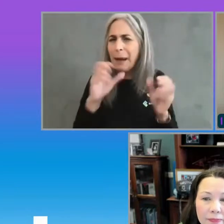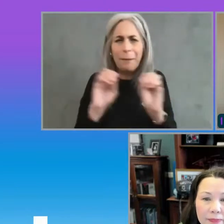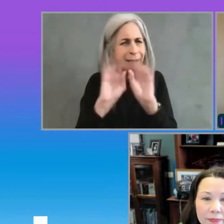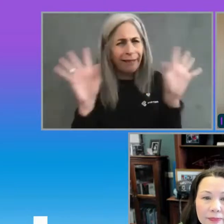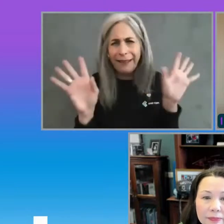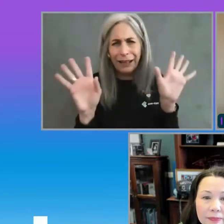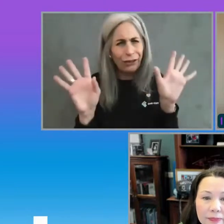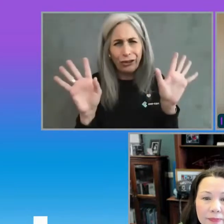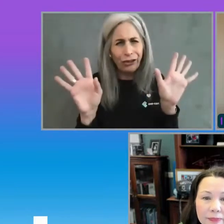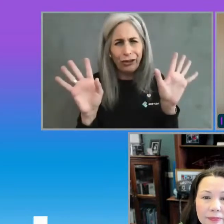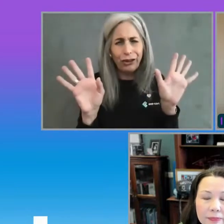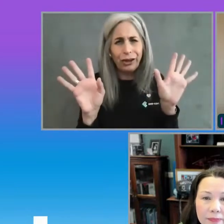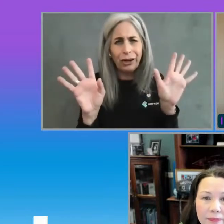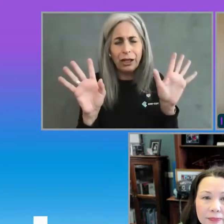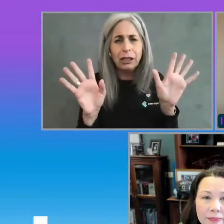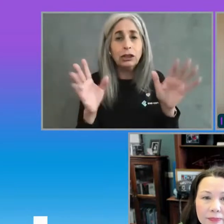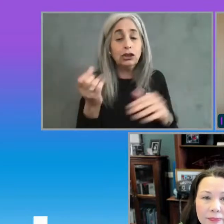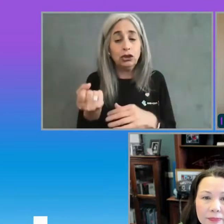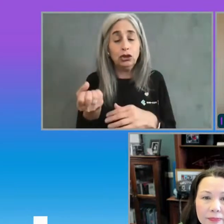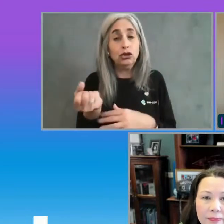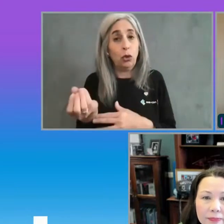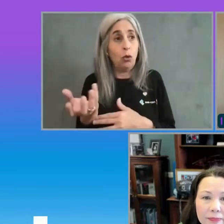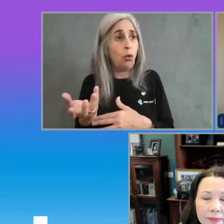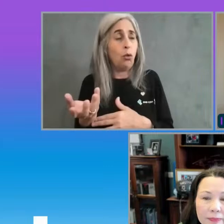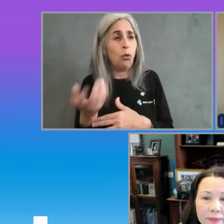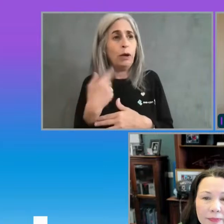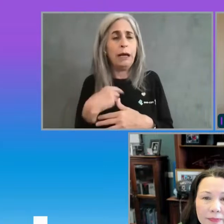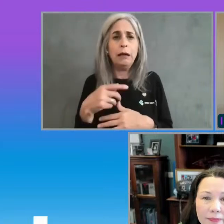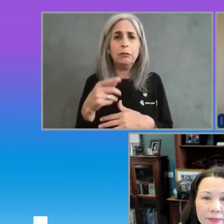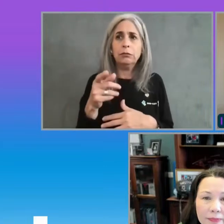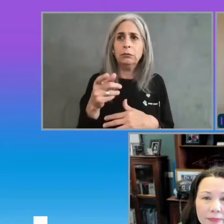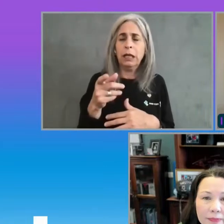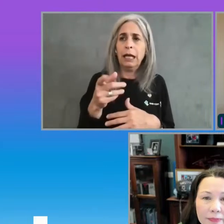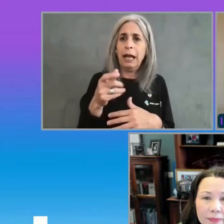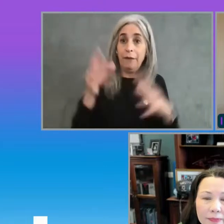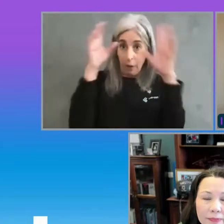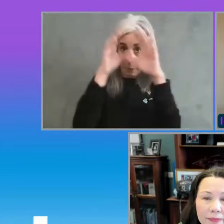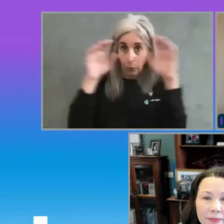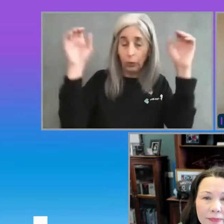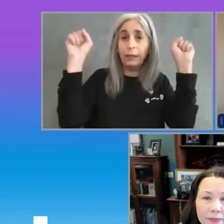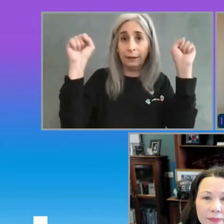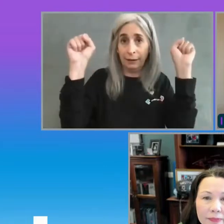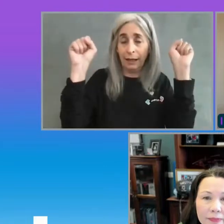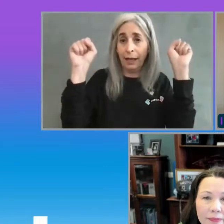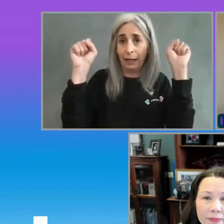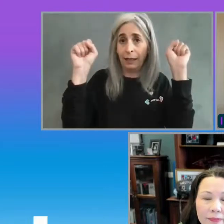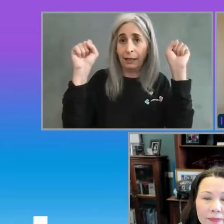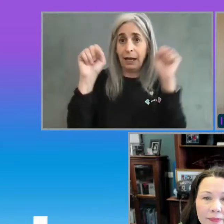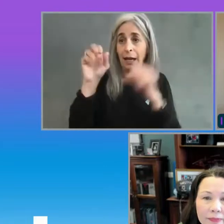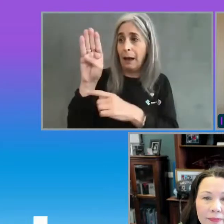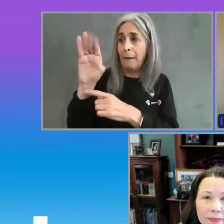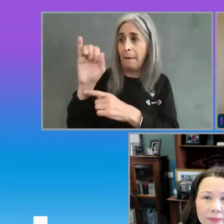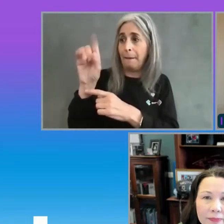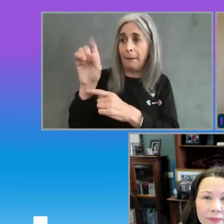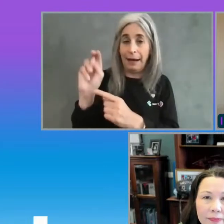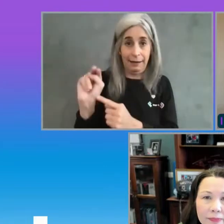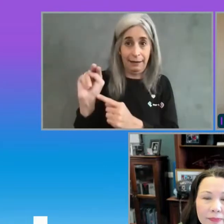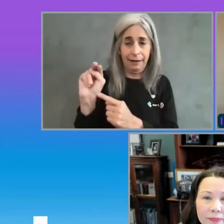clear. So we basically had to